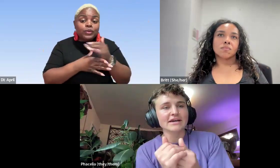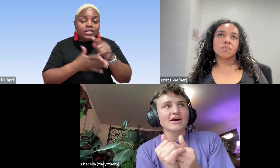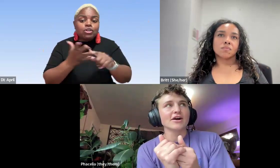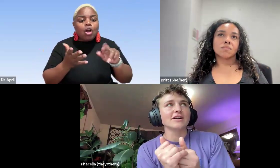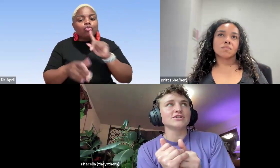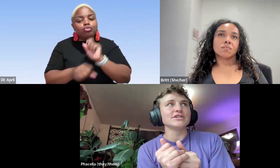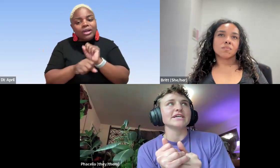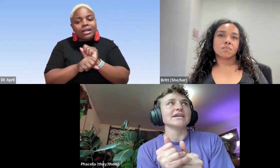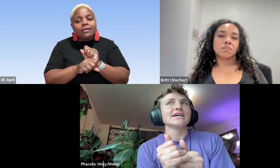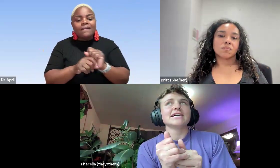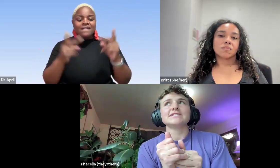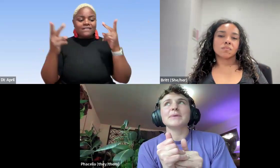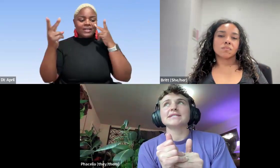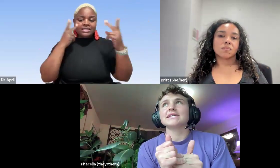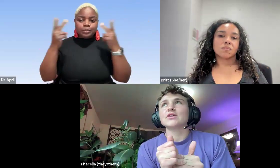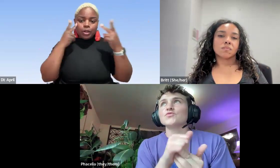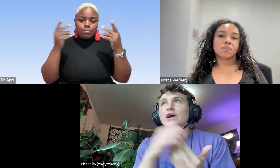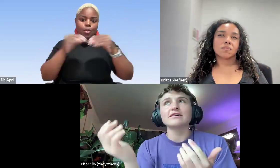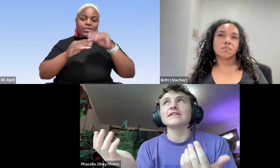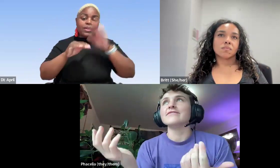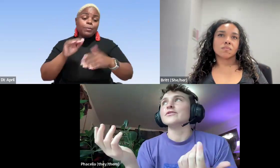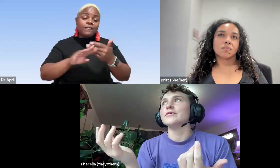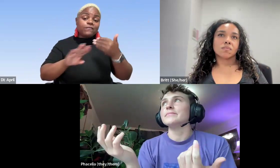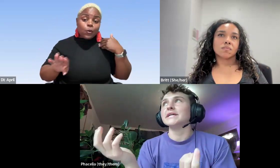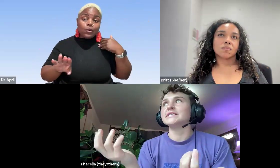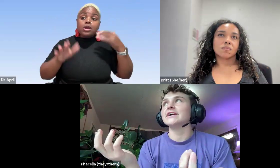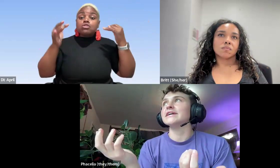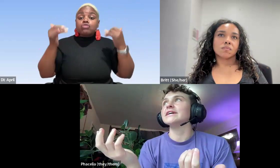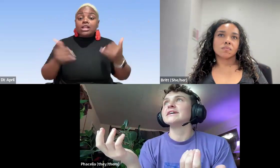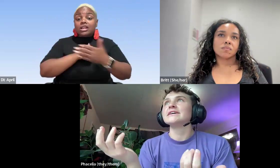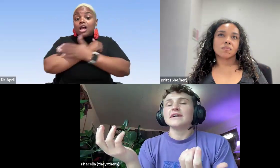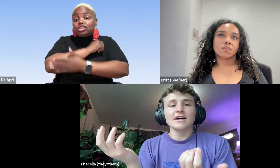Like, our country is passing like record level military,